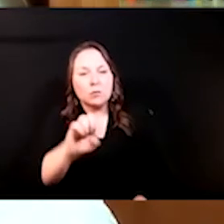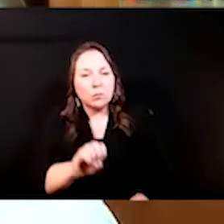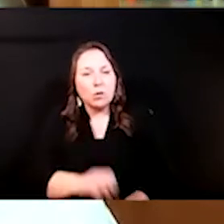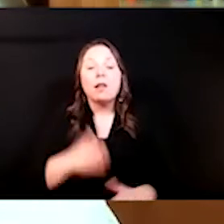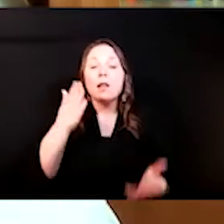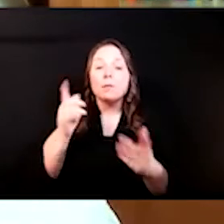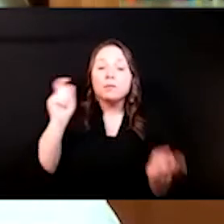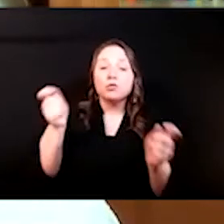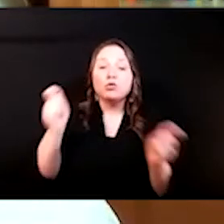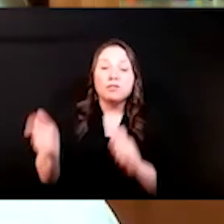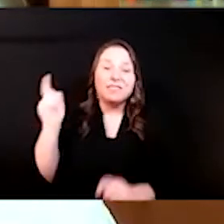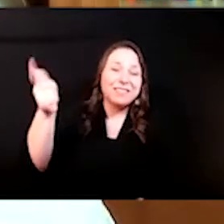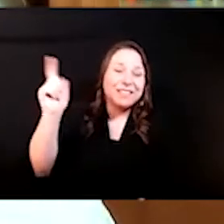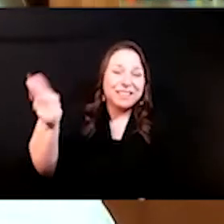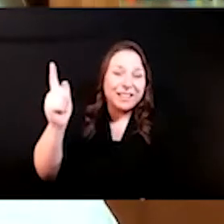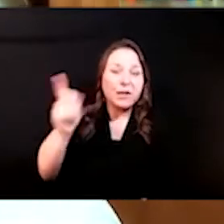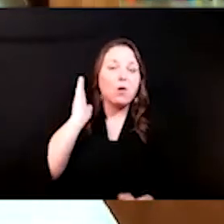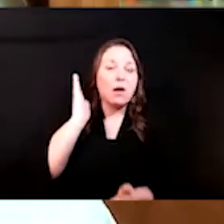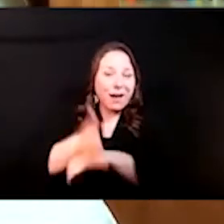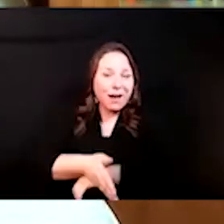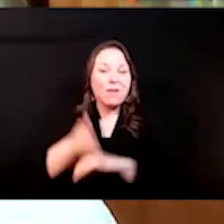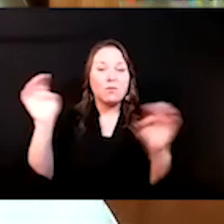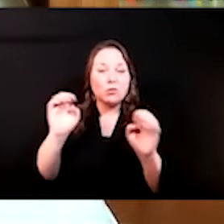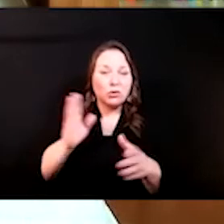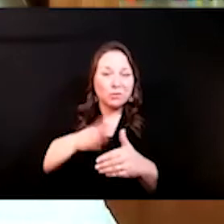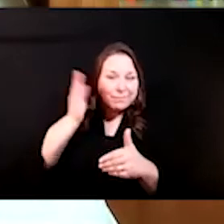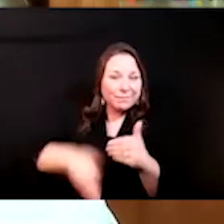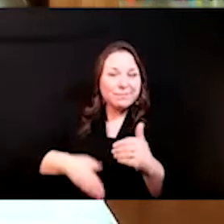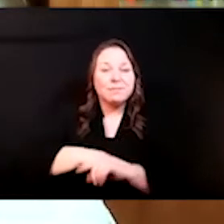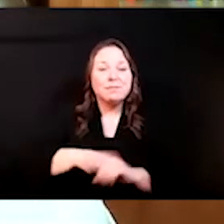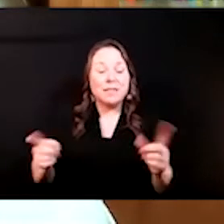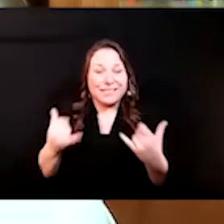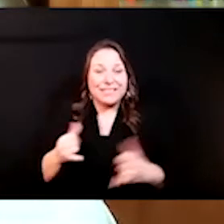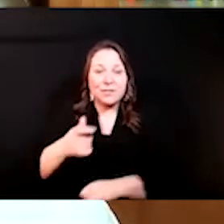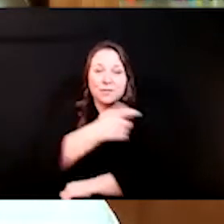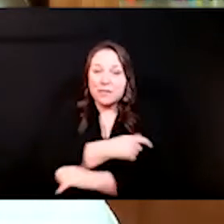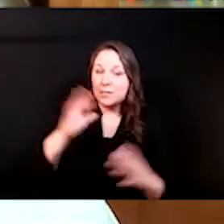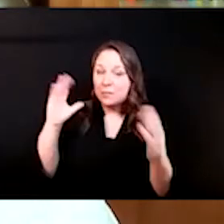COPAYMENTS TO DEDUCTIBLES. THINGS MAY CHANGE AFTER THE PUBLIC HEALTH EMERGENCY IS OVER. FOR NOW, THE VACCINE IS